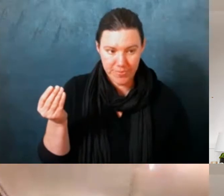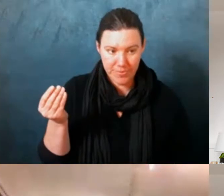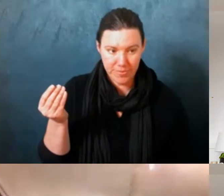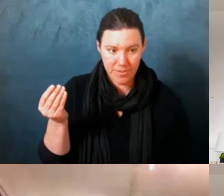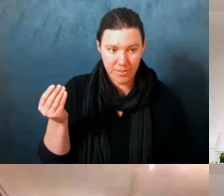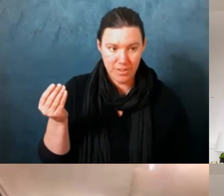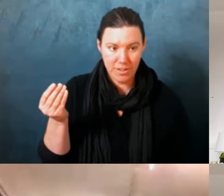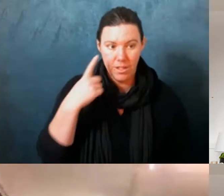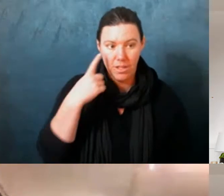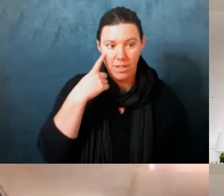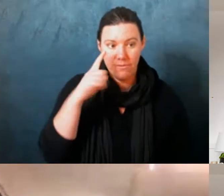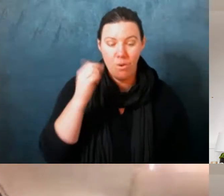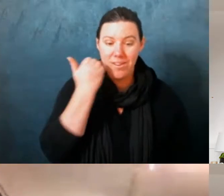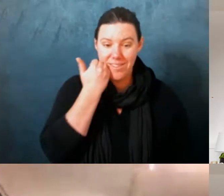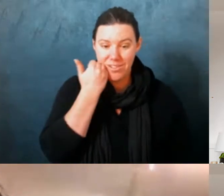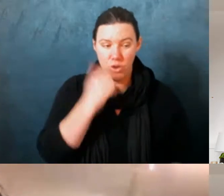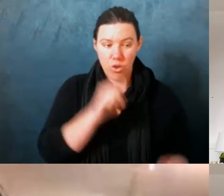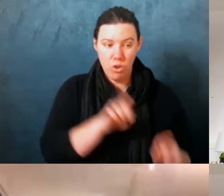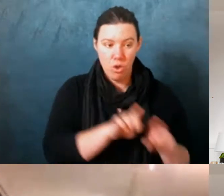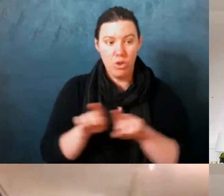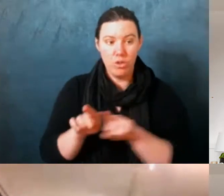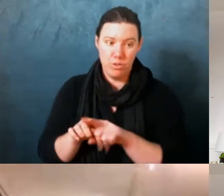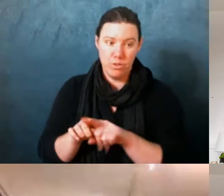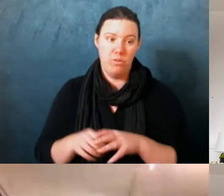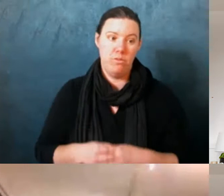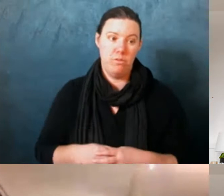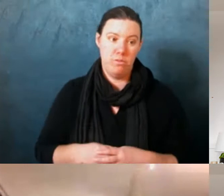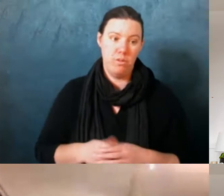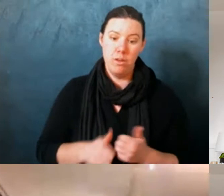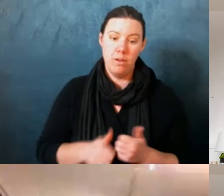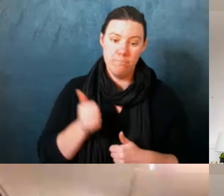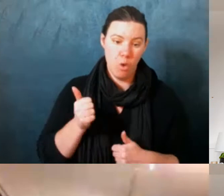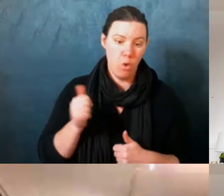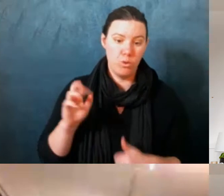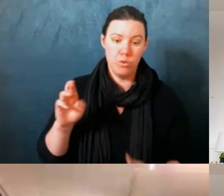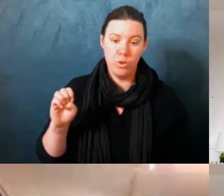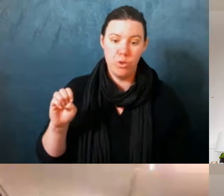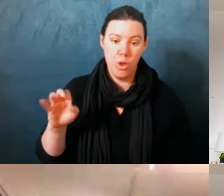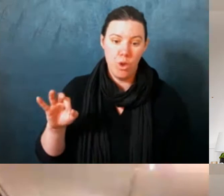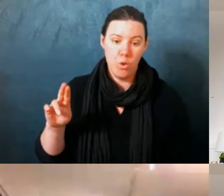For the dental, also, most of the refugees and immigrants, they don't have been covered by the dental.